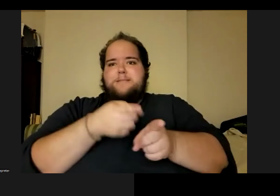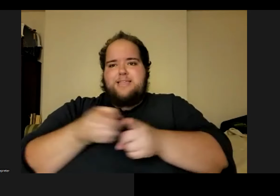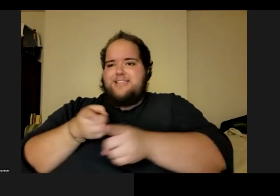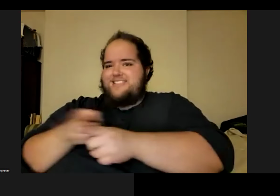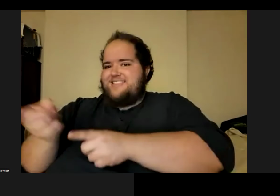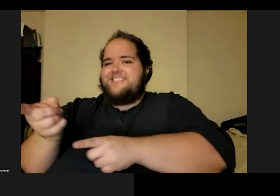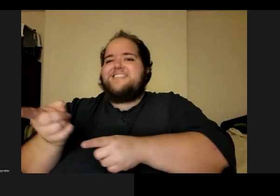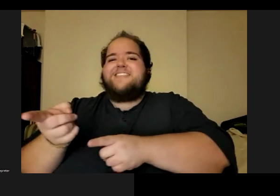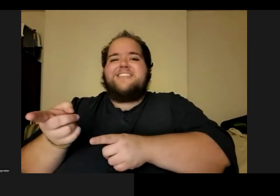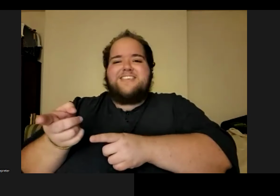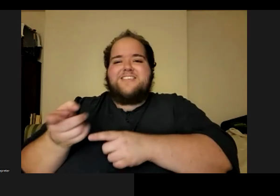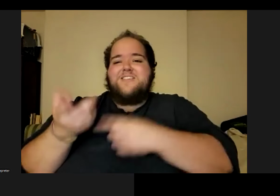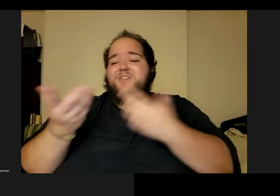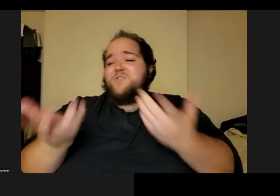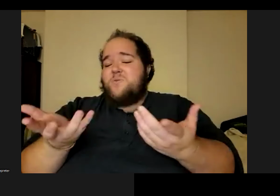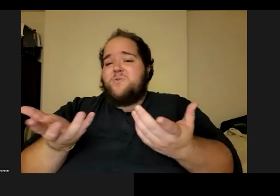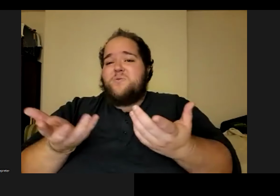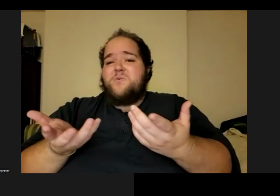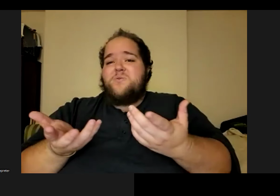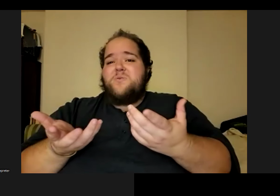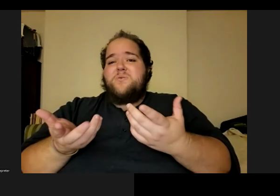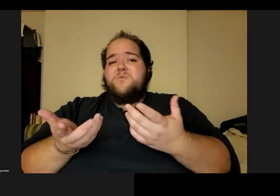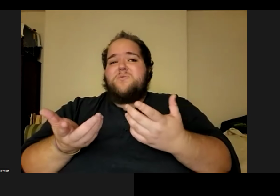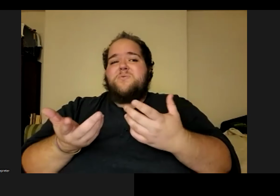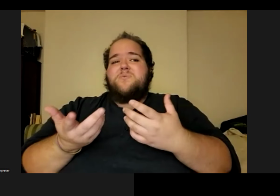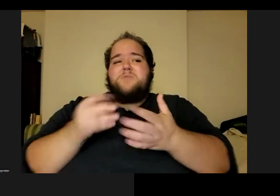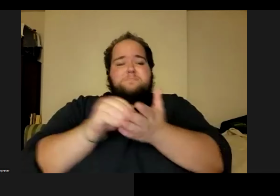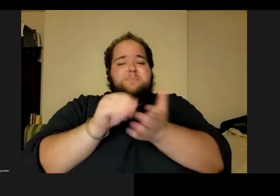You can… You put what you need and then you put